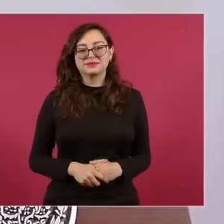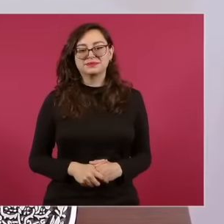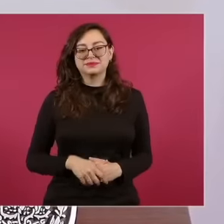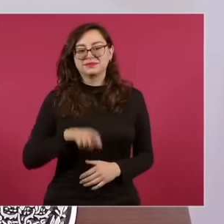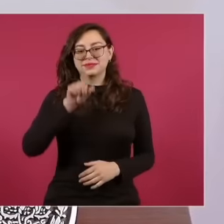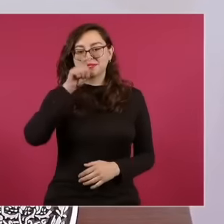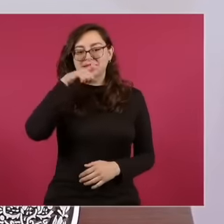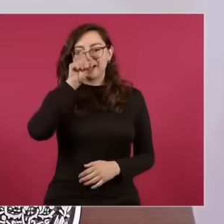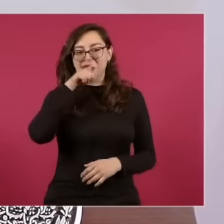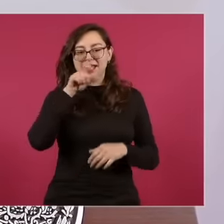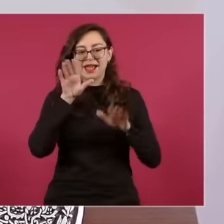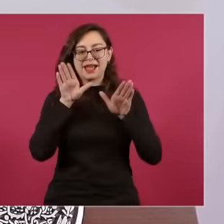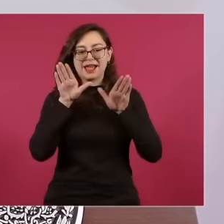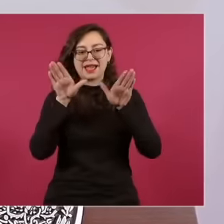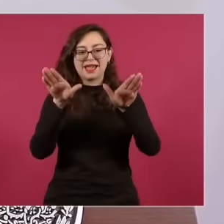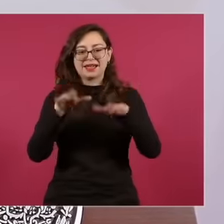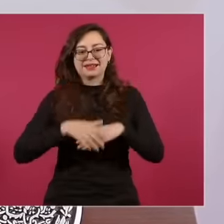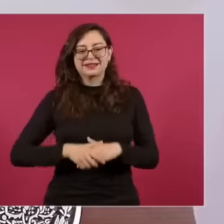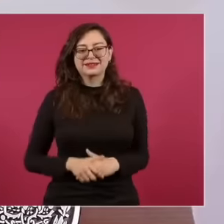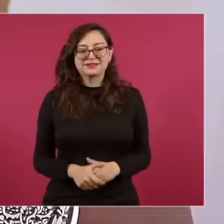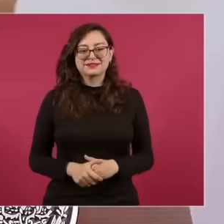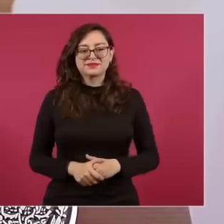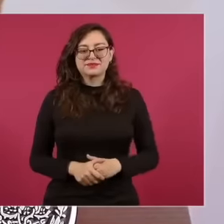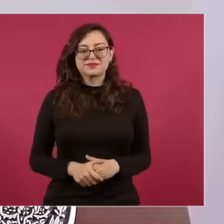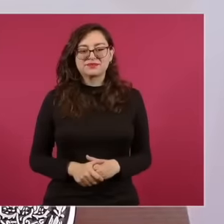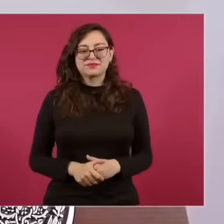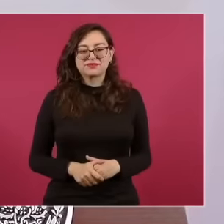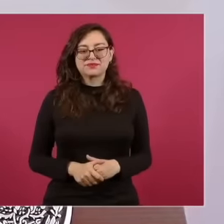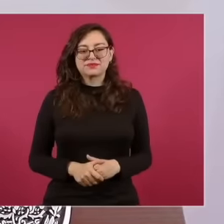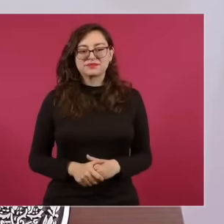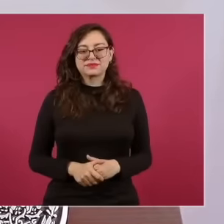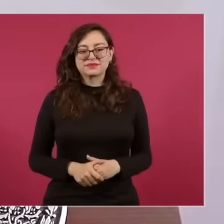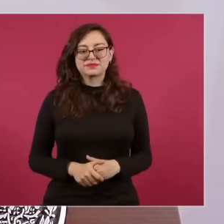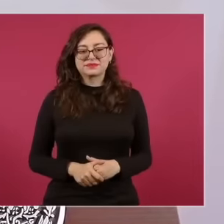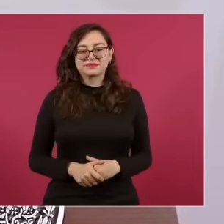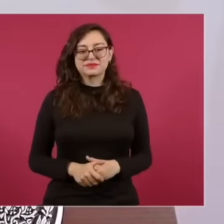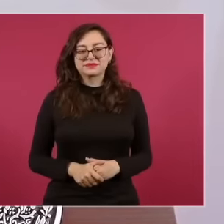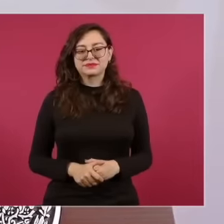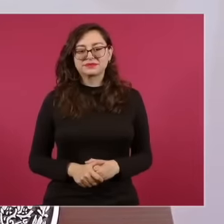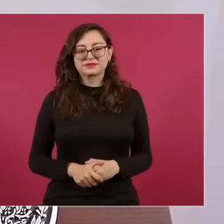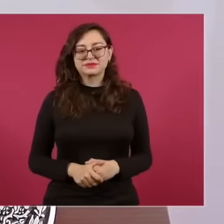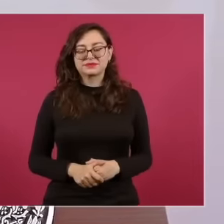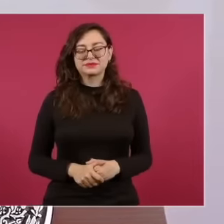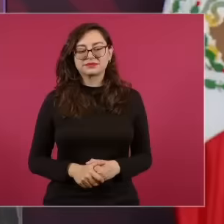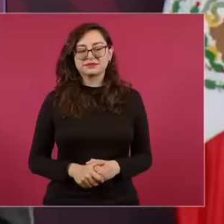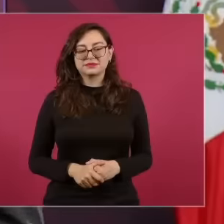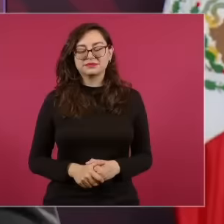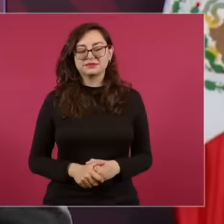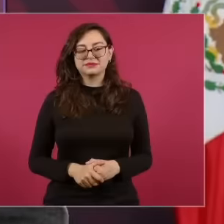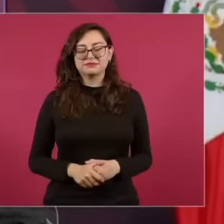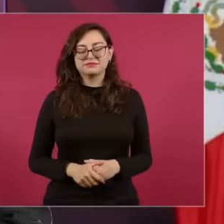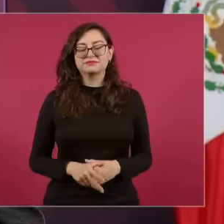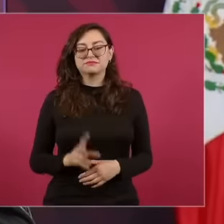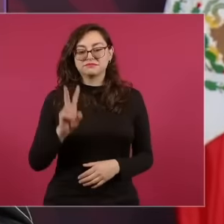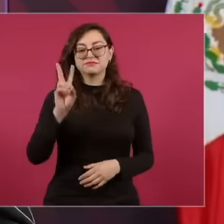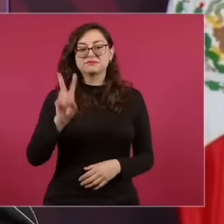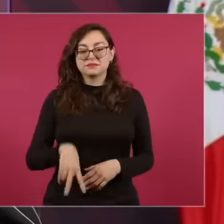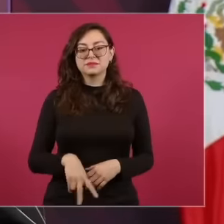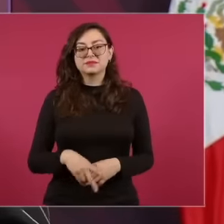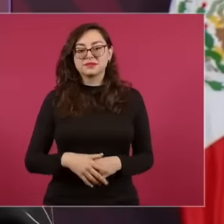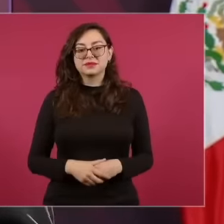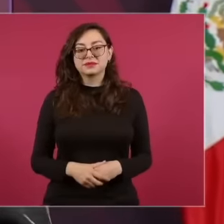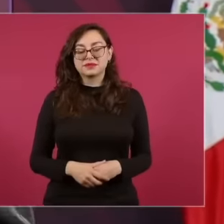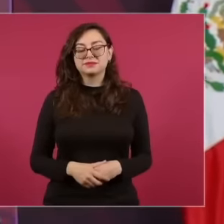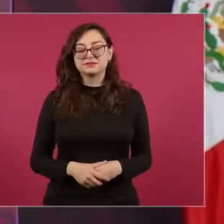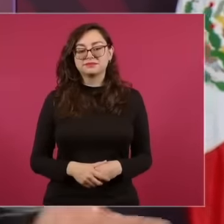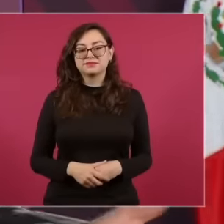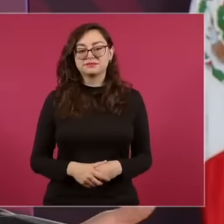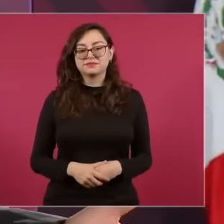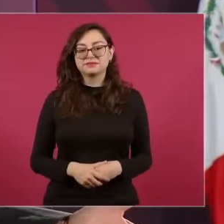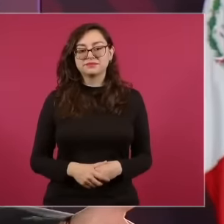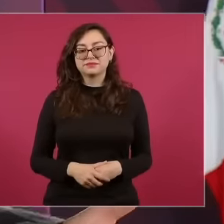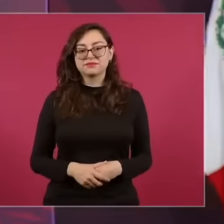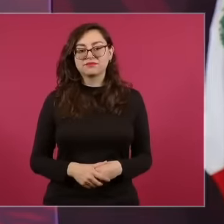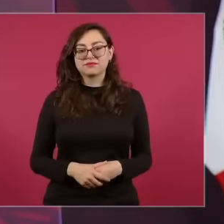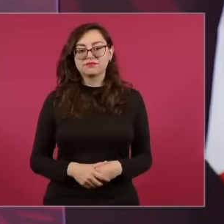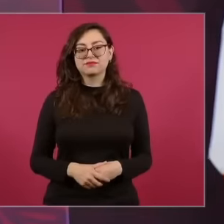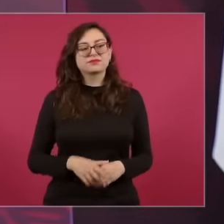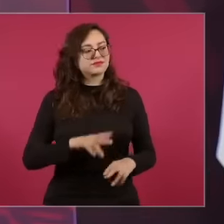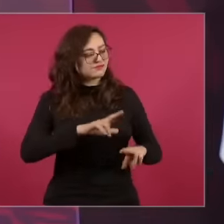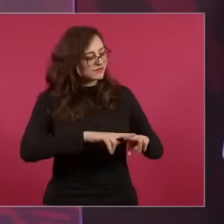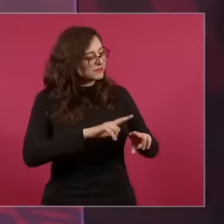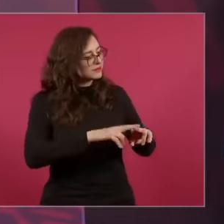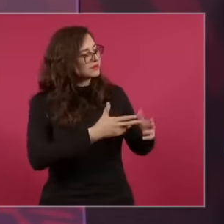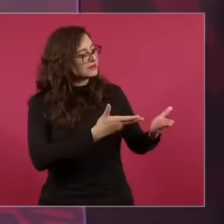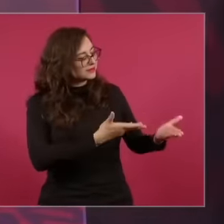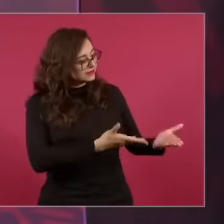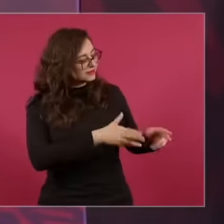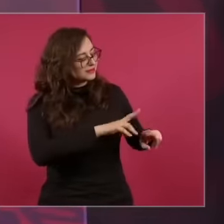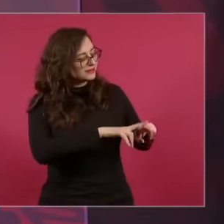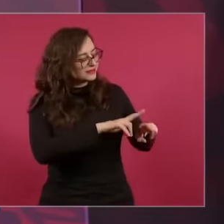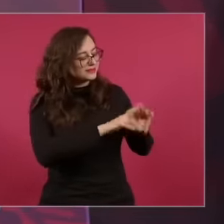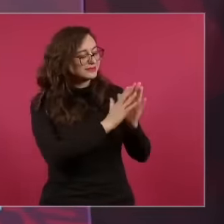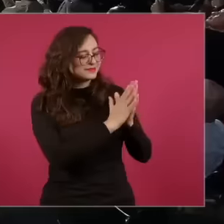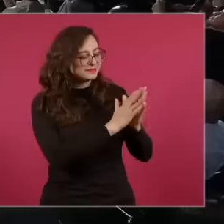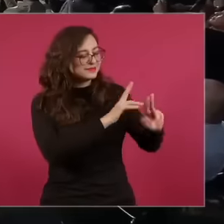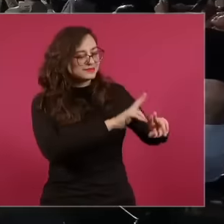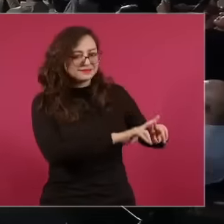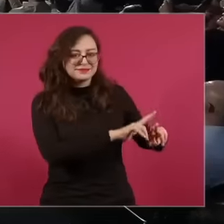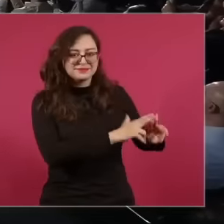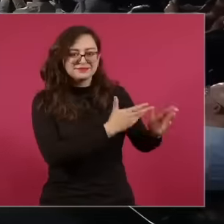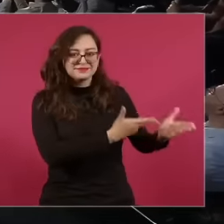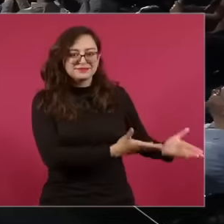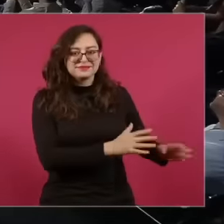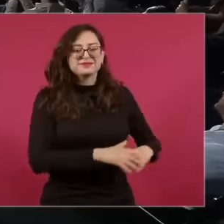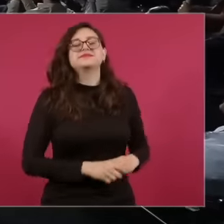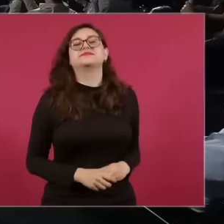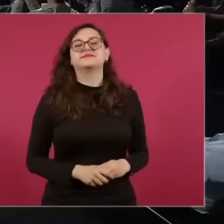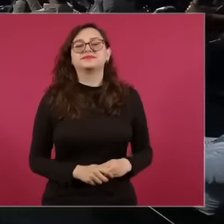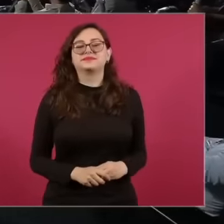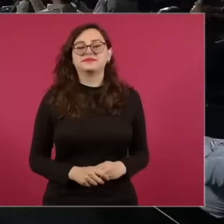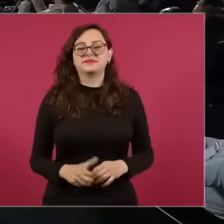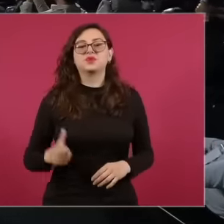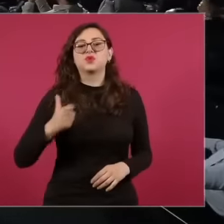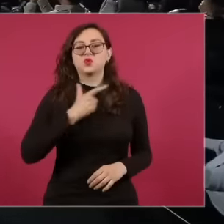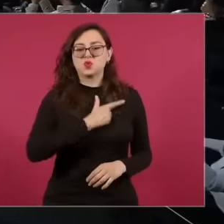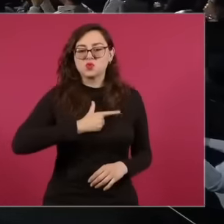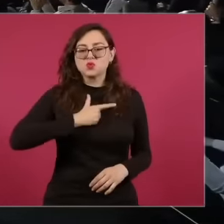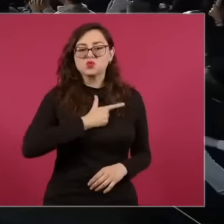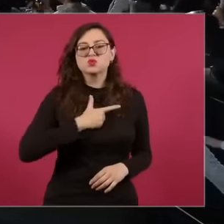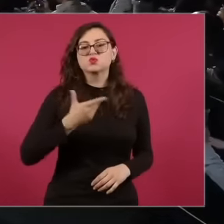this one. Because it gives us, I repeat, please sit down, I'm glad that you are here, eh,